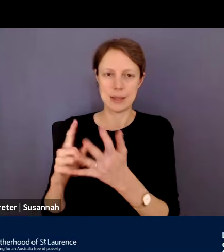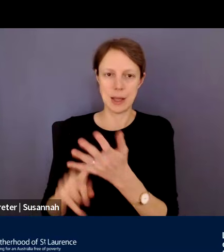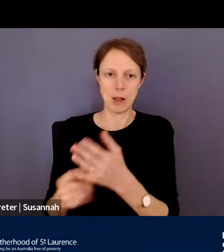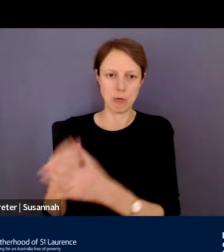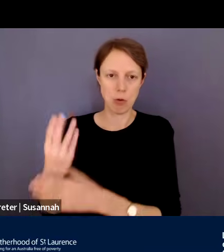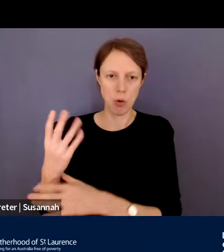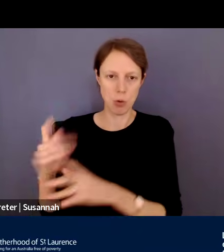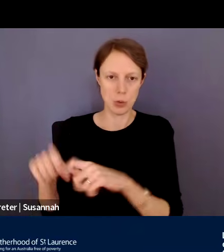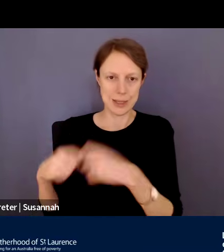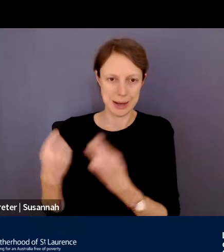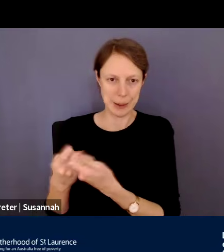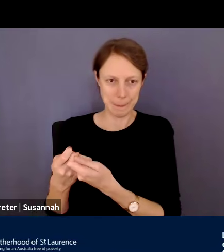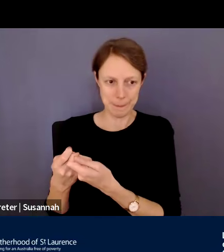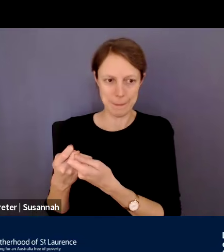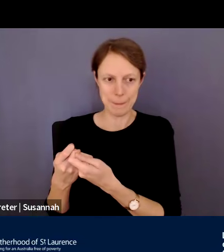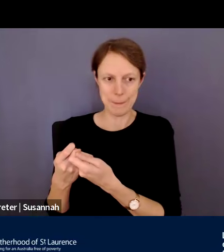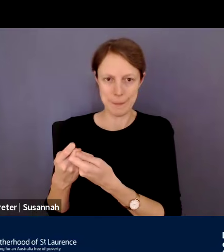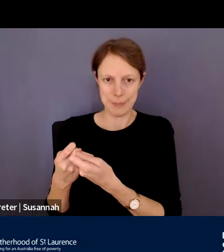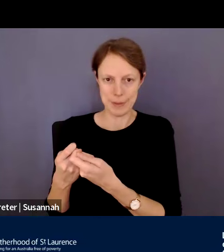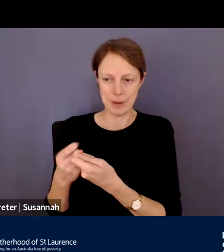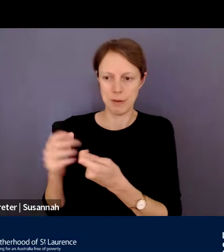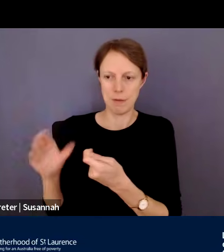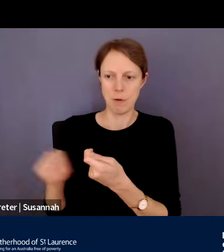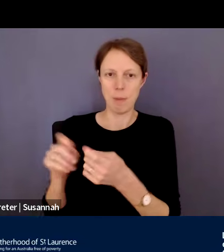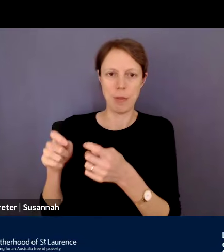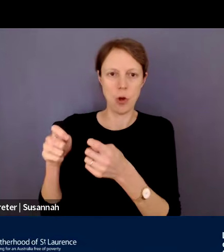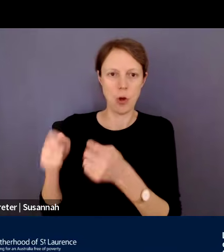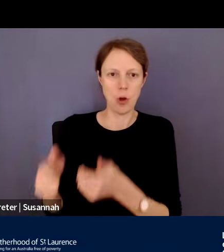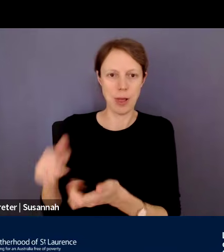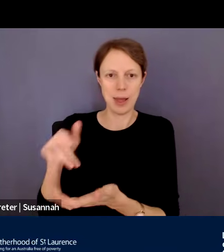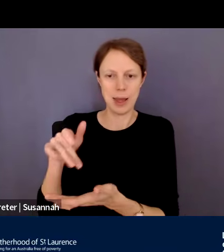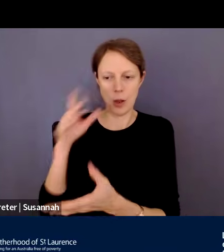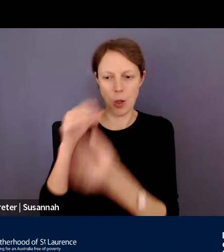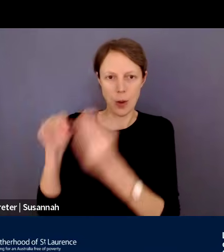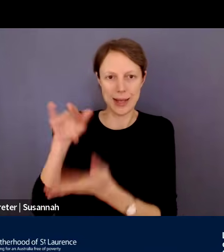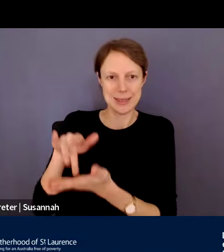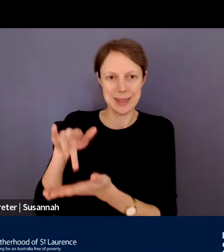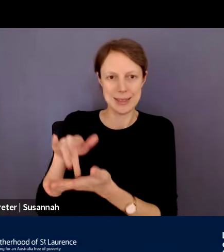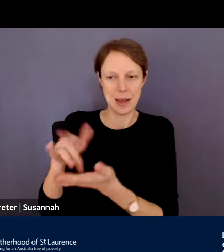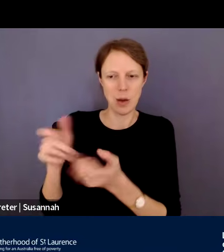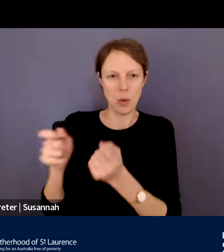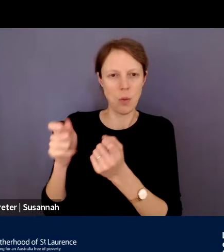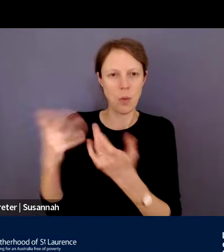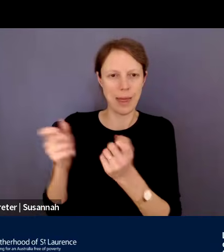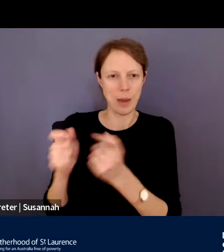to - from the early learning centre that they were attending. And - so what our practitioner was able